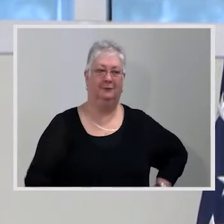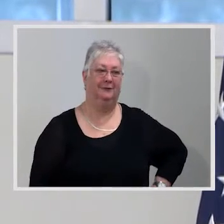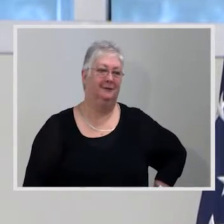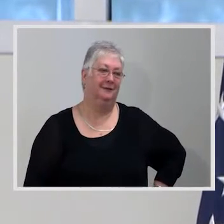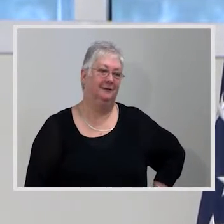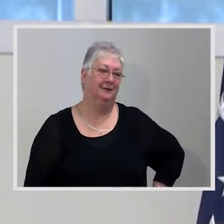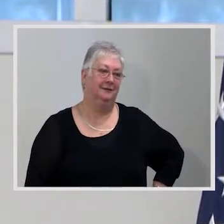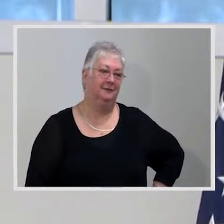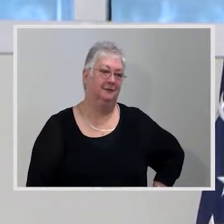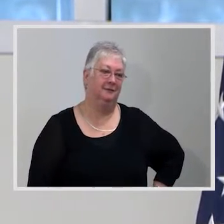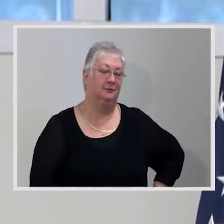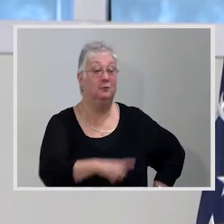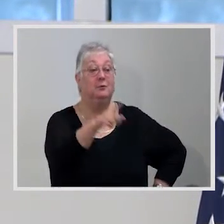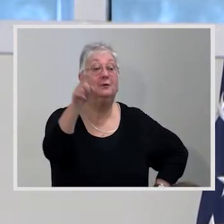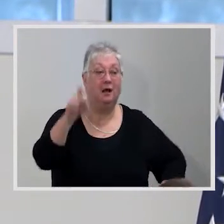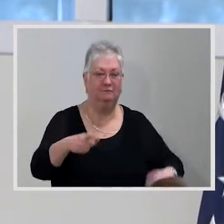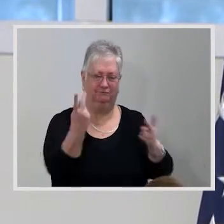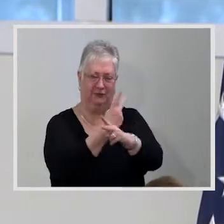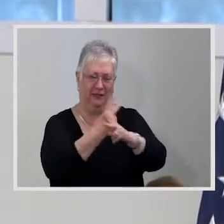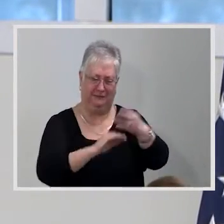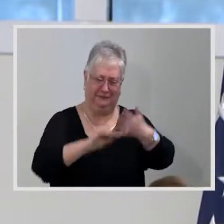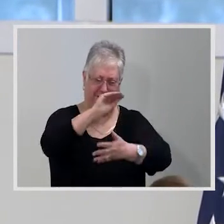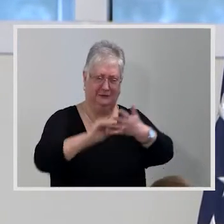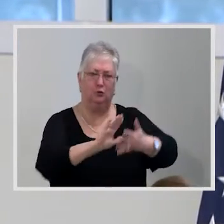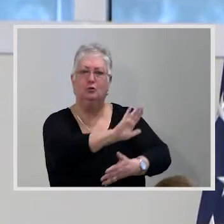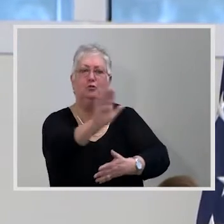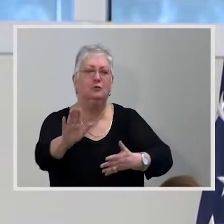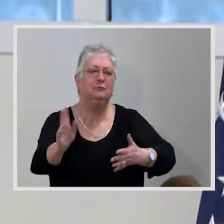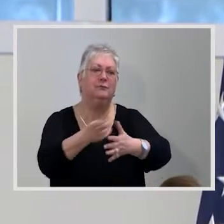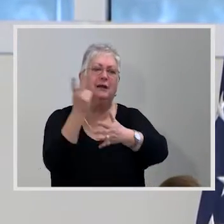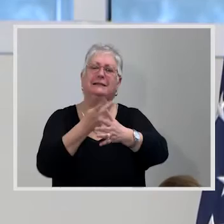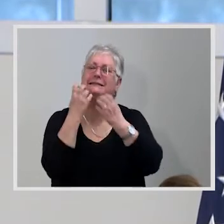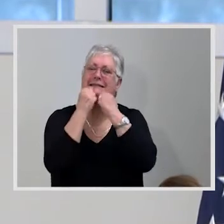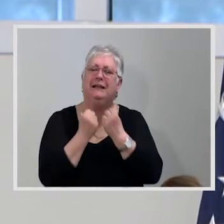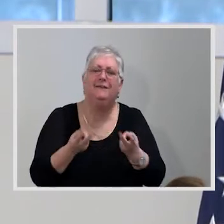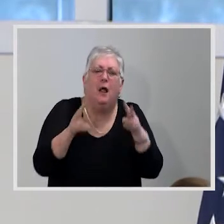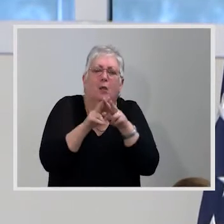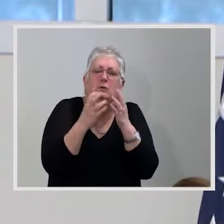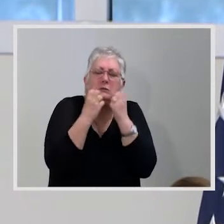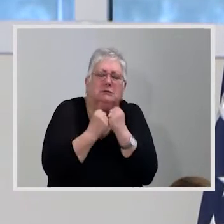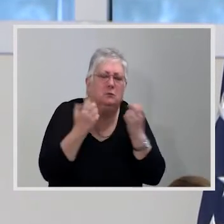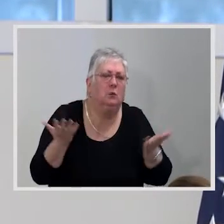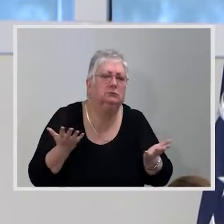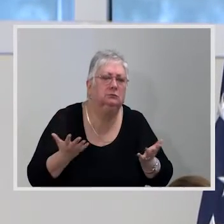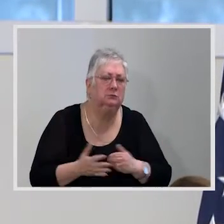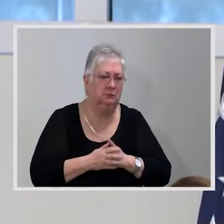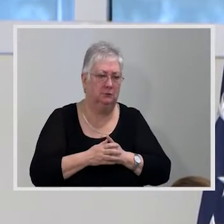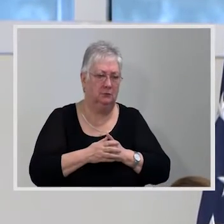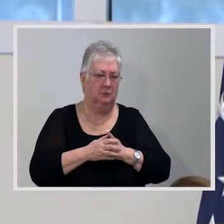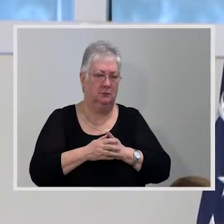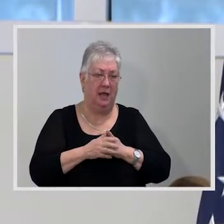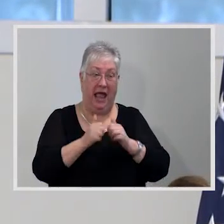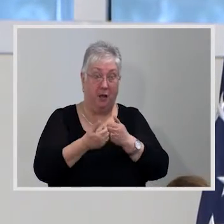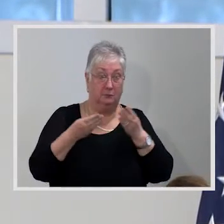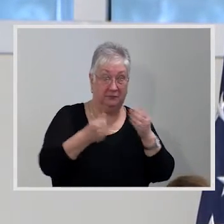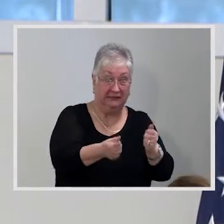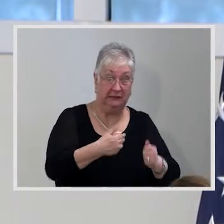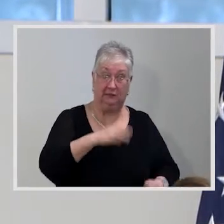SO WHERE ARE YOU GOING TO SPEND THAT $100. YOU'VE GOT SIX DIFFERENT BUCKETS. AND YOU'VE GOT TO GO RIGHT NOW.